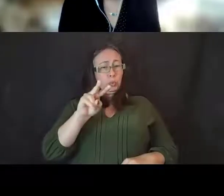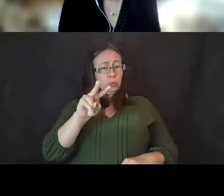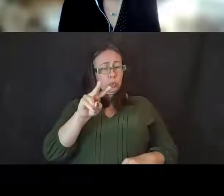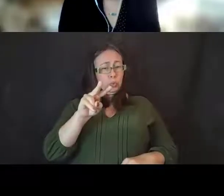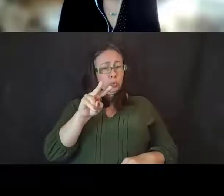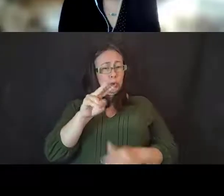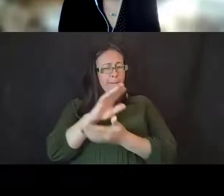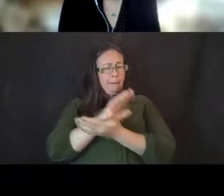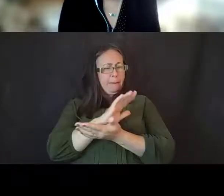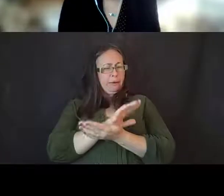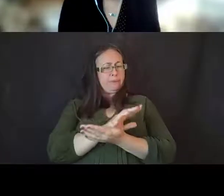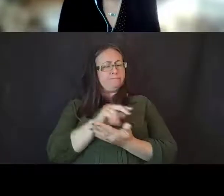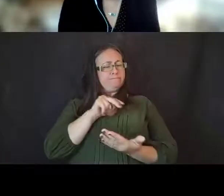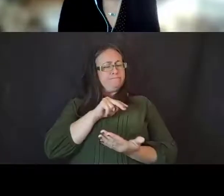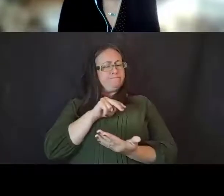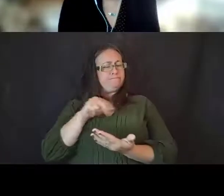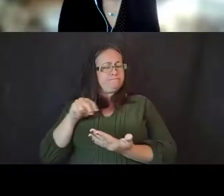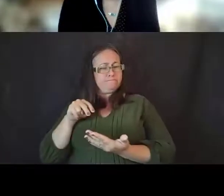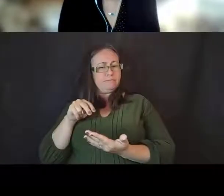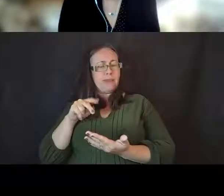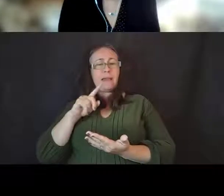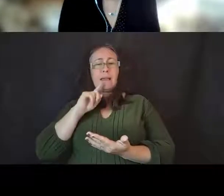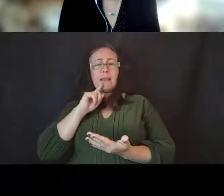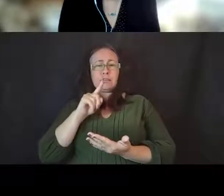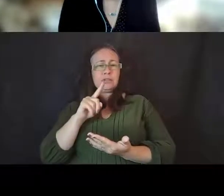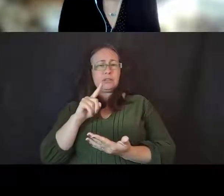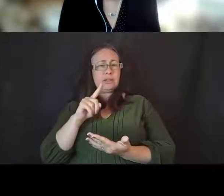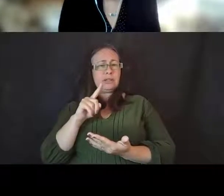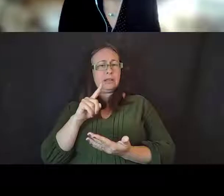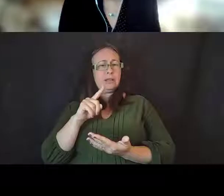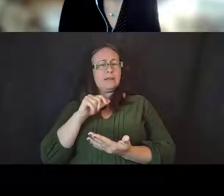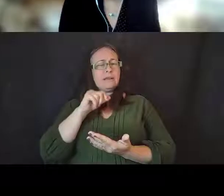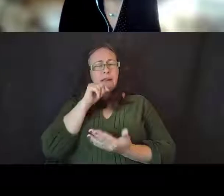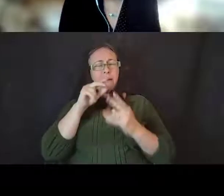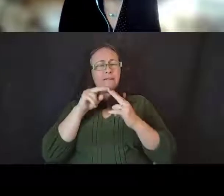they found that a lot of those papers actually didn't … were not very transparent in reporting.